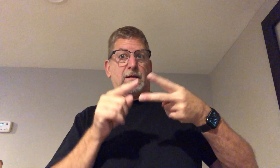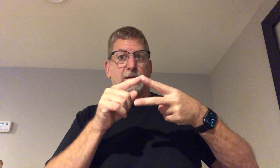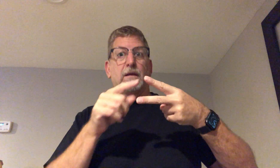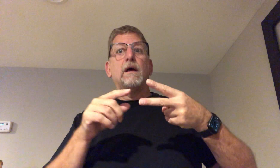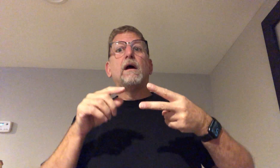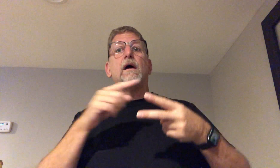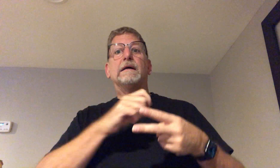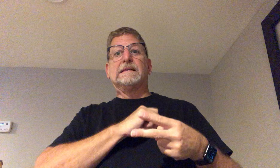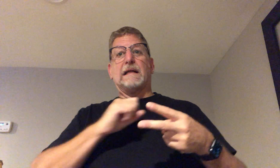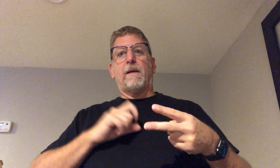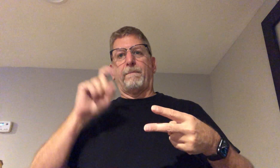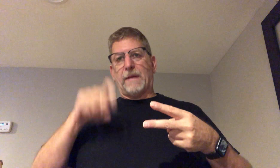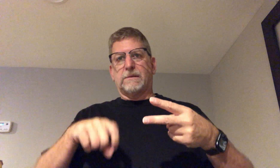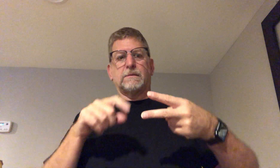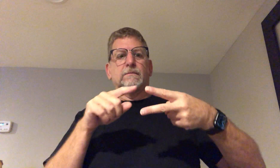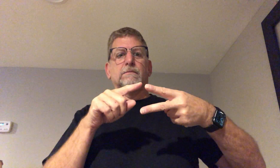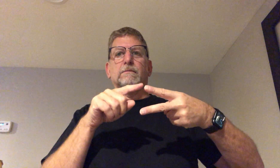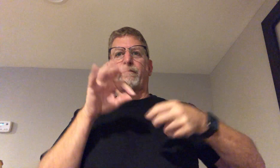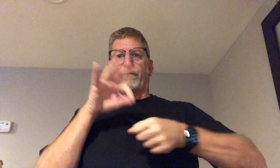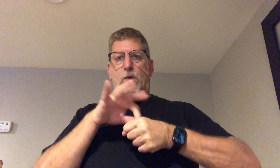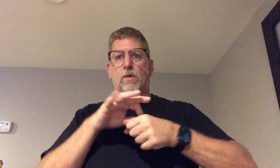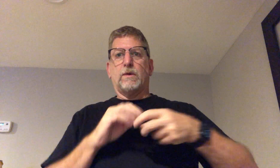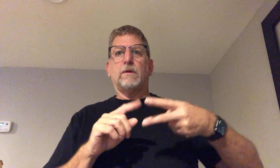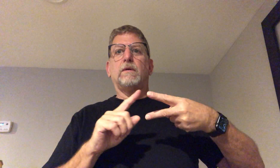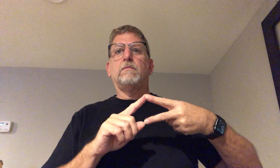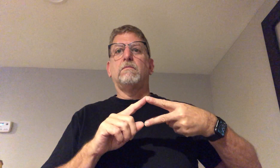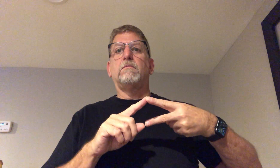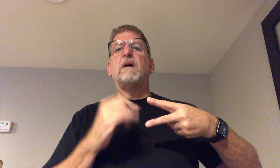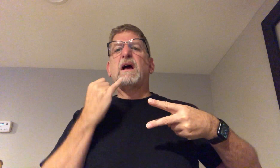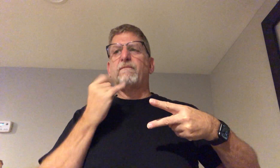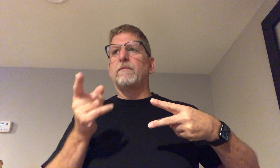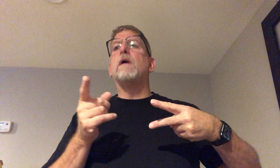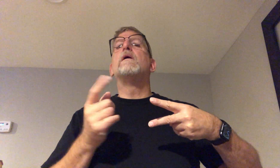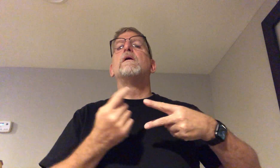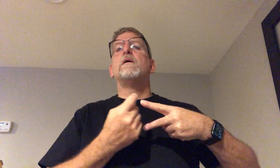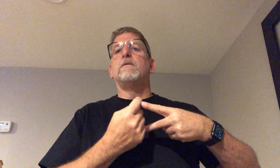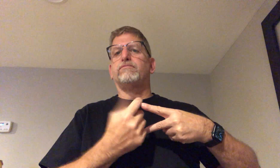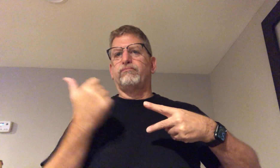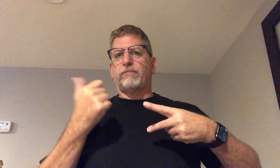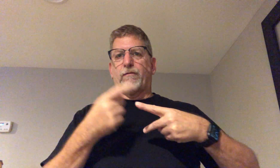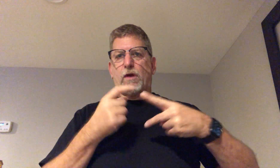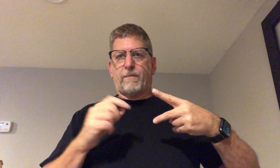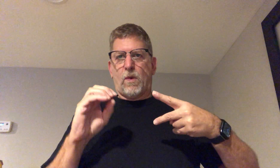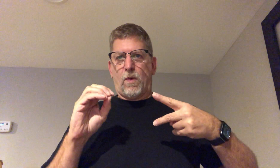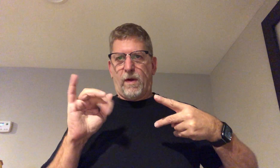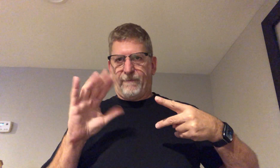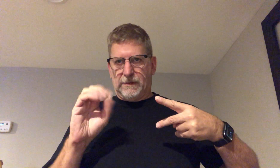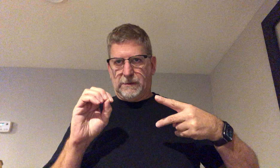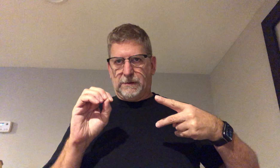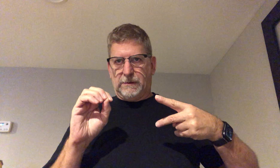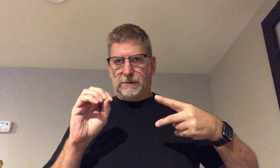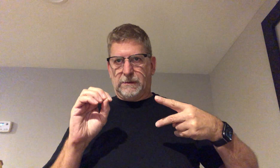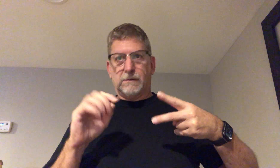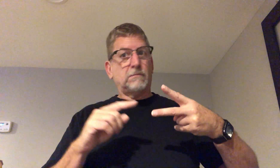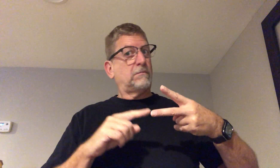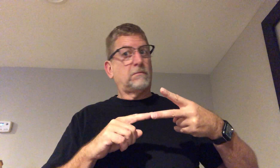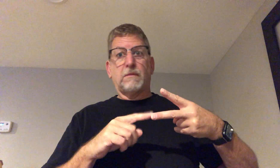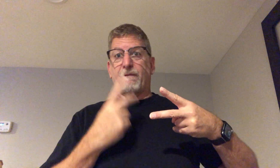The Senate must vote on the first resolution. If the president is indeed removed from the office,